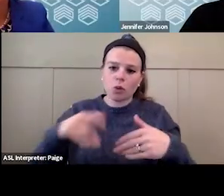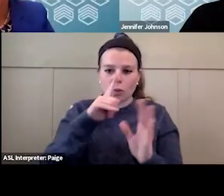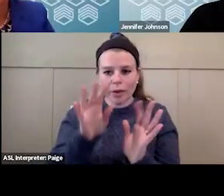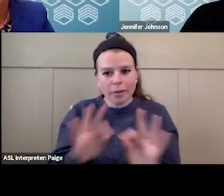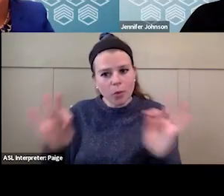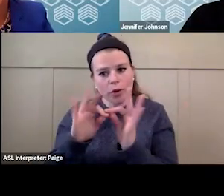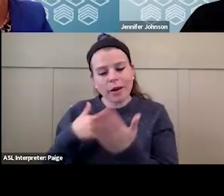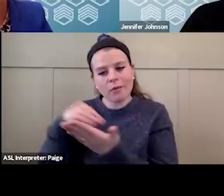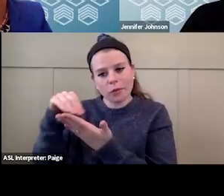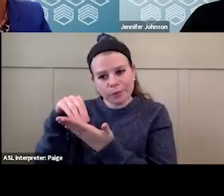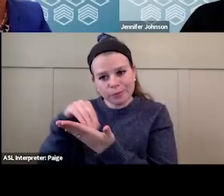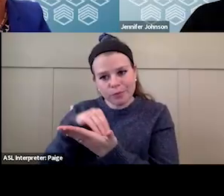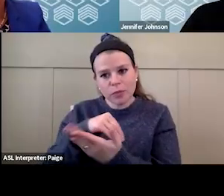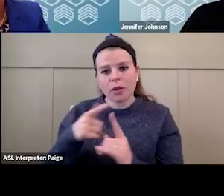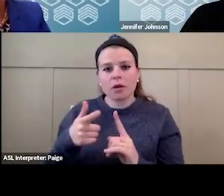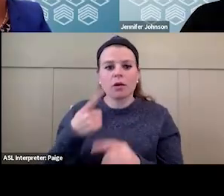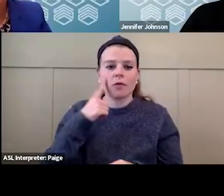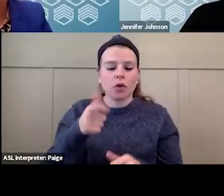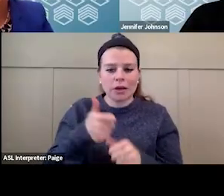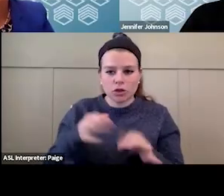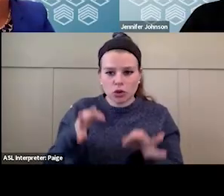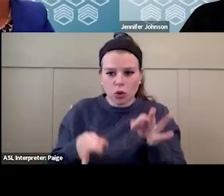notes from court appearance to court appearance so that I could follow